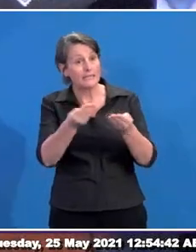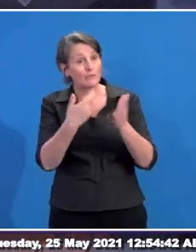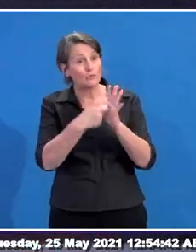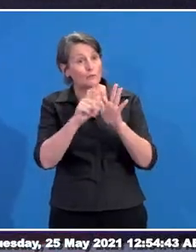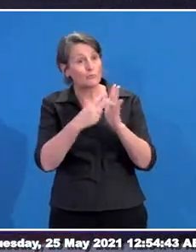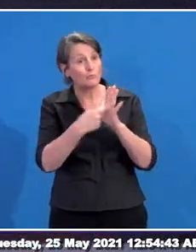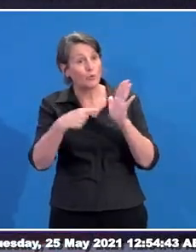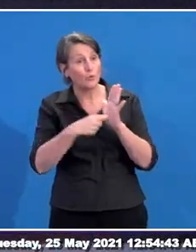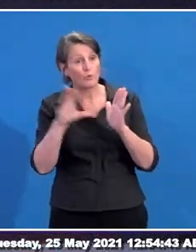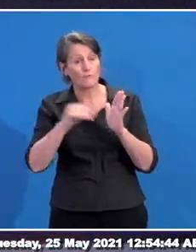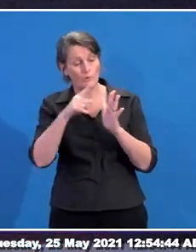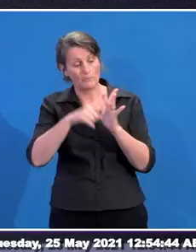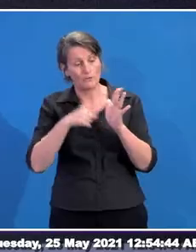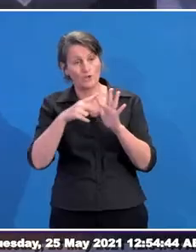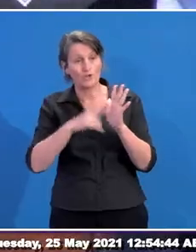I don't have one.